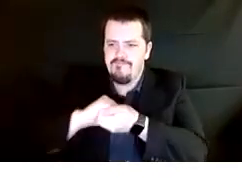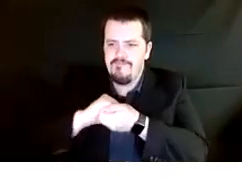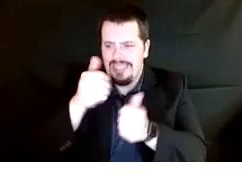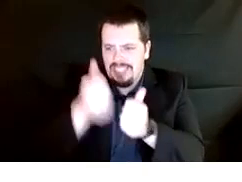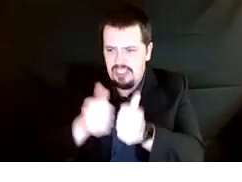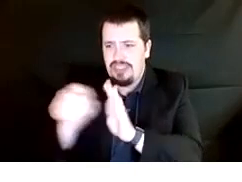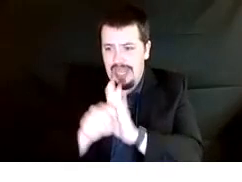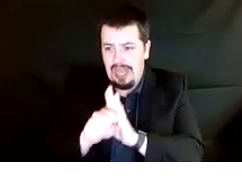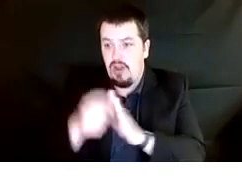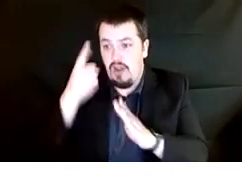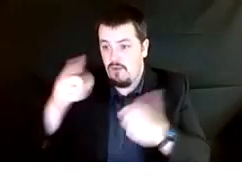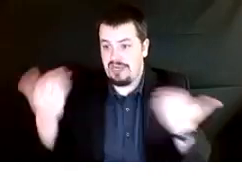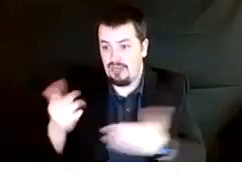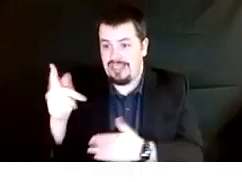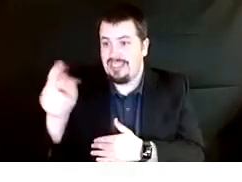it's the Tennessee Disability Coalition